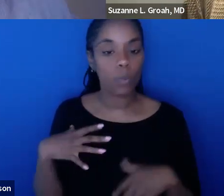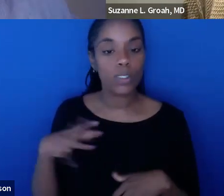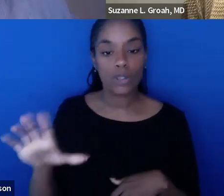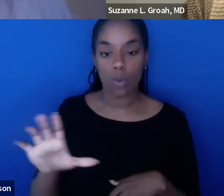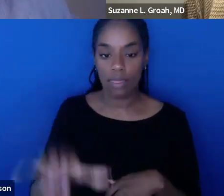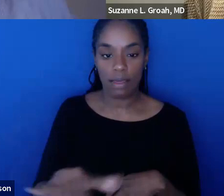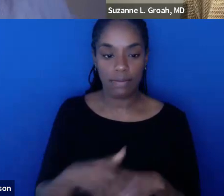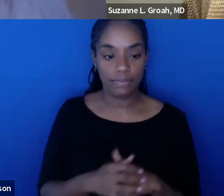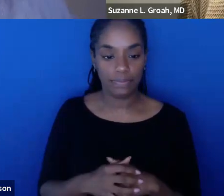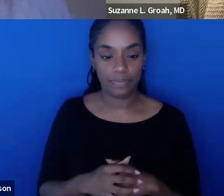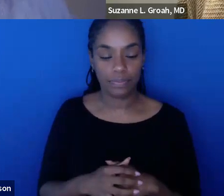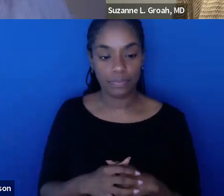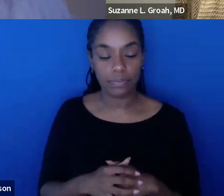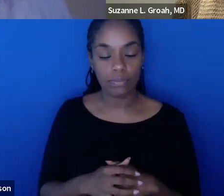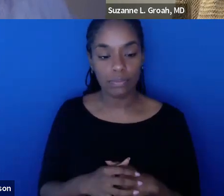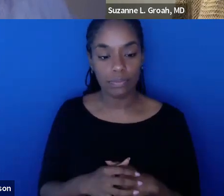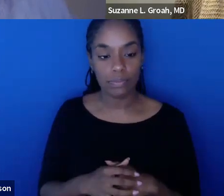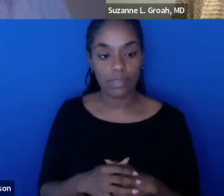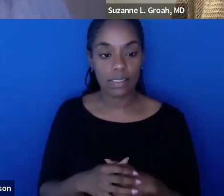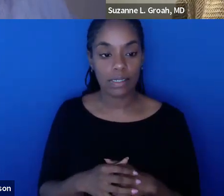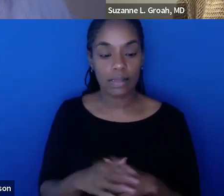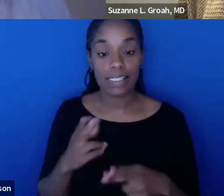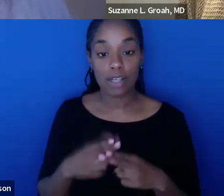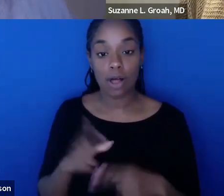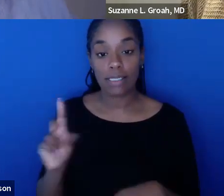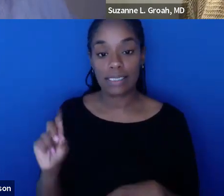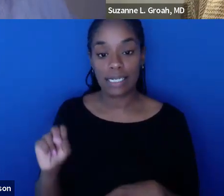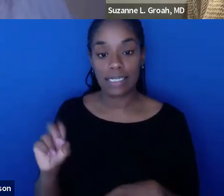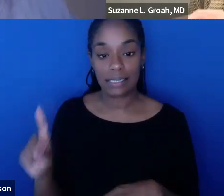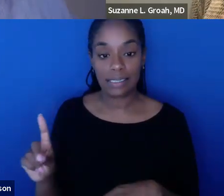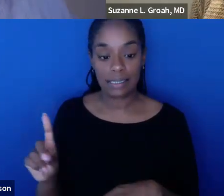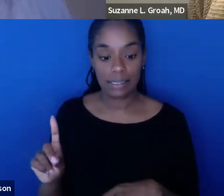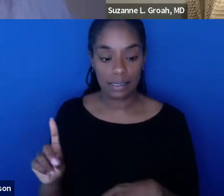That's a condition called DSD or detrusor sphincter dyssynersia.